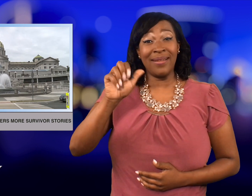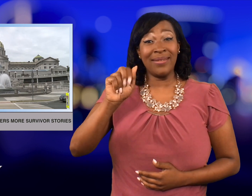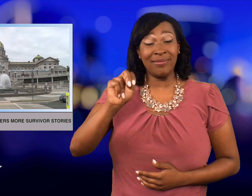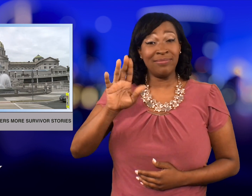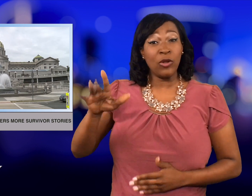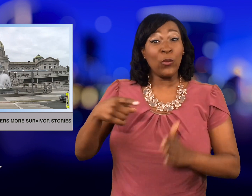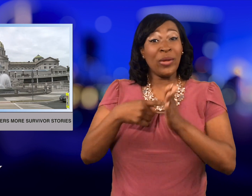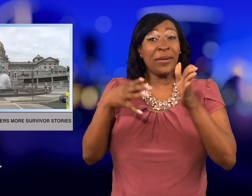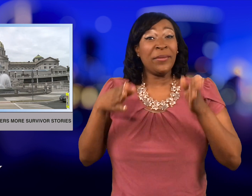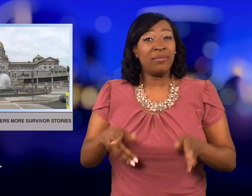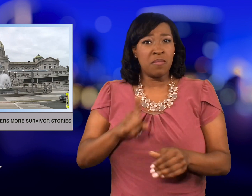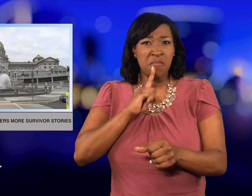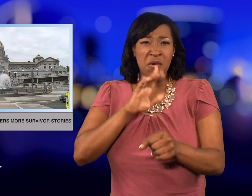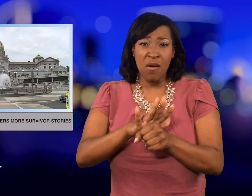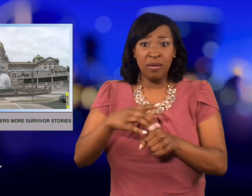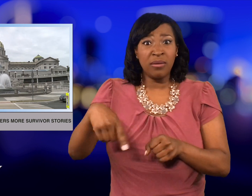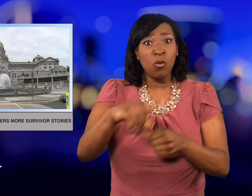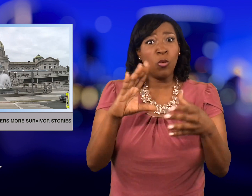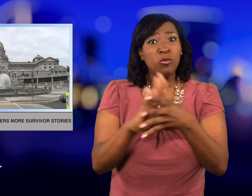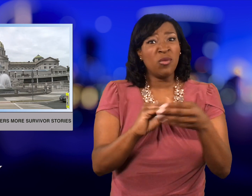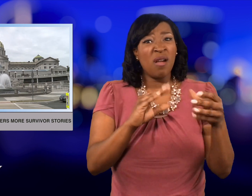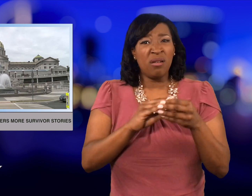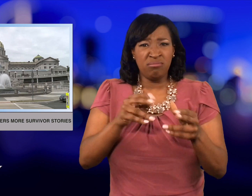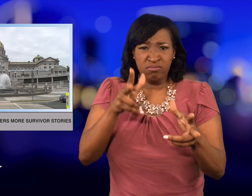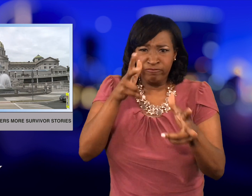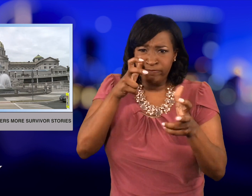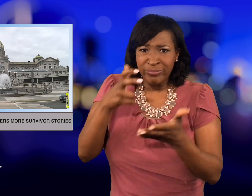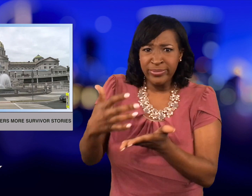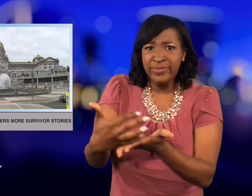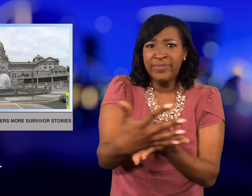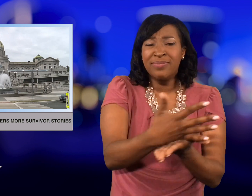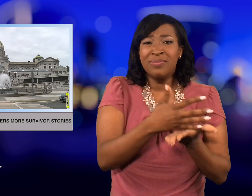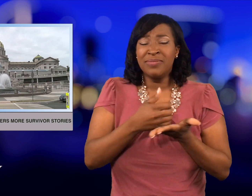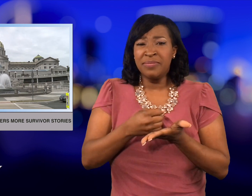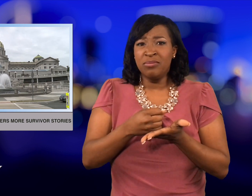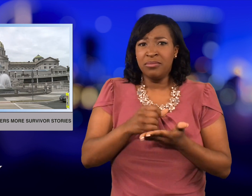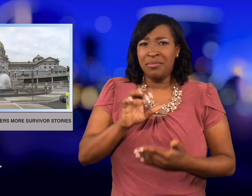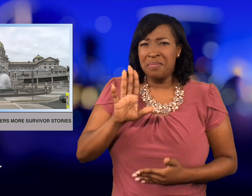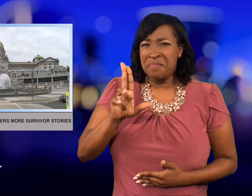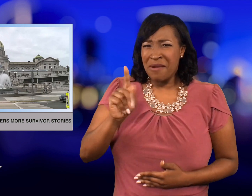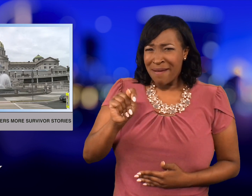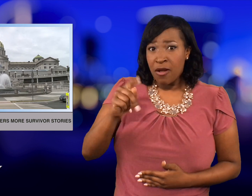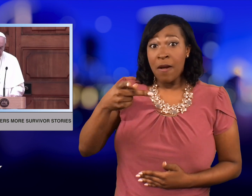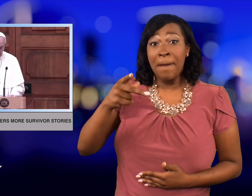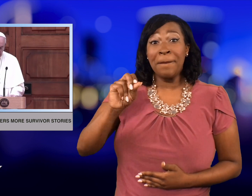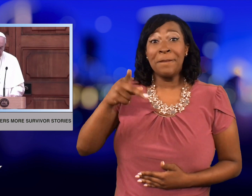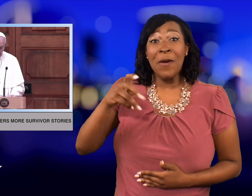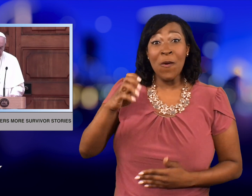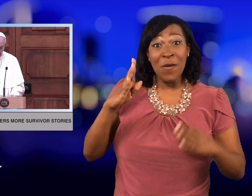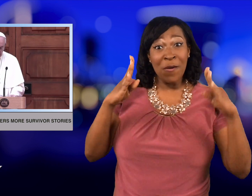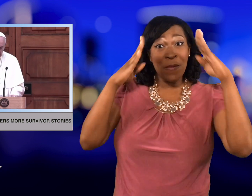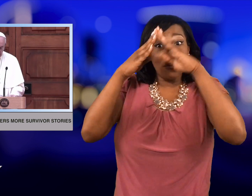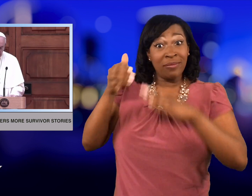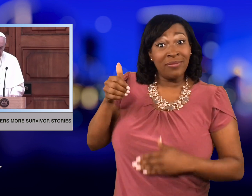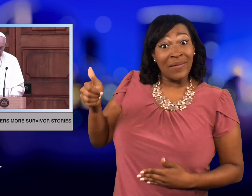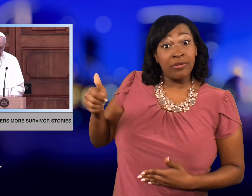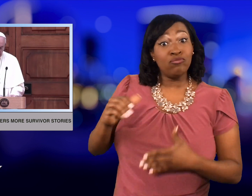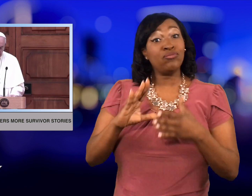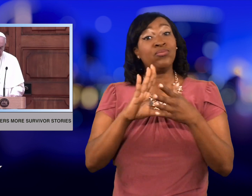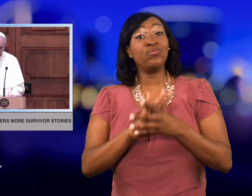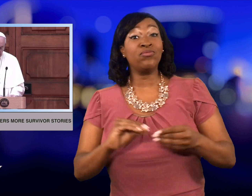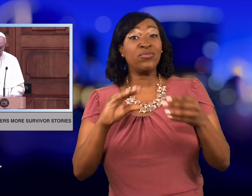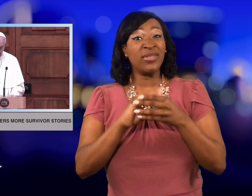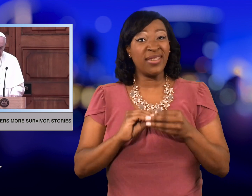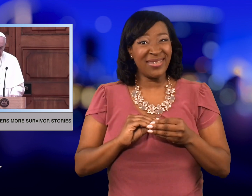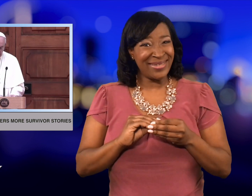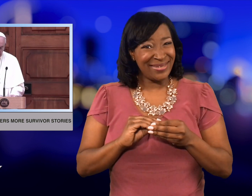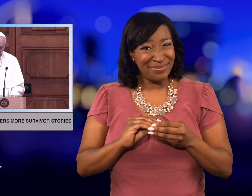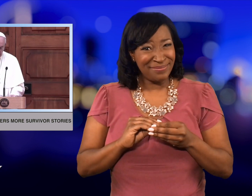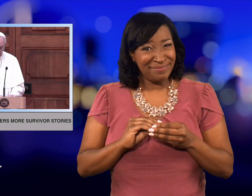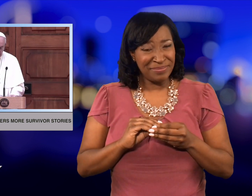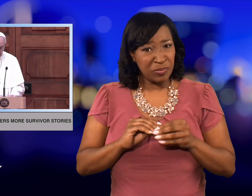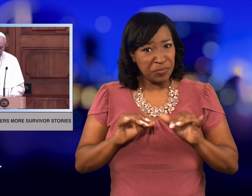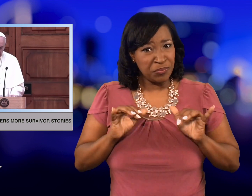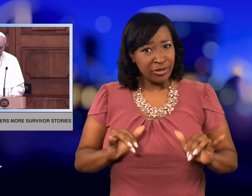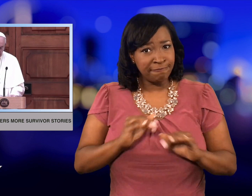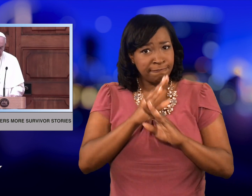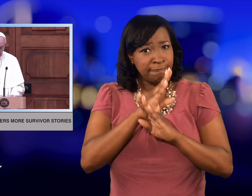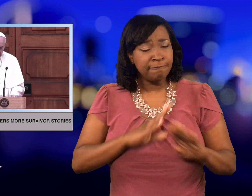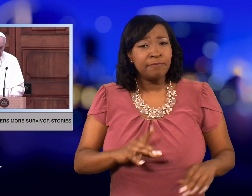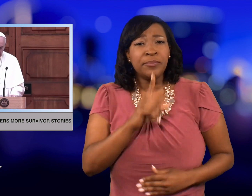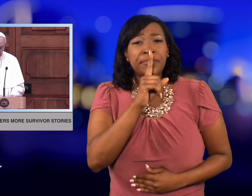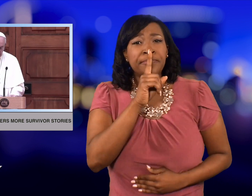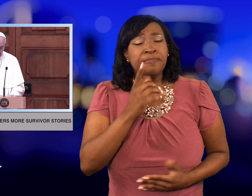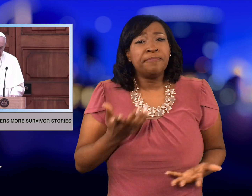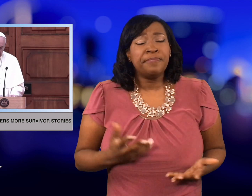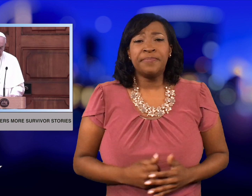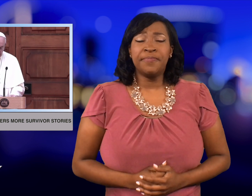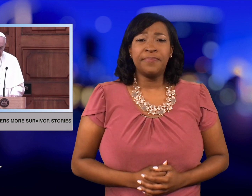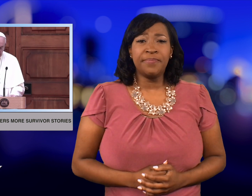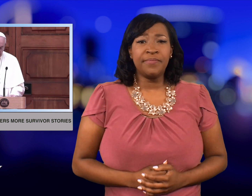The Vatican is promising to hear those stories but, so far, the Pope himself has been silent.